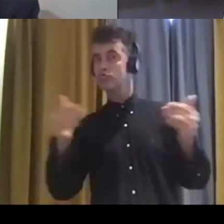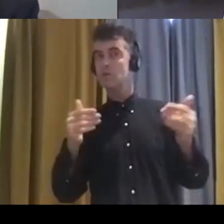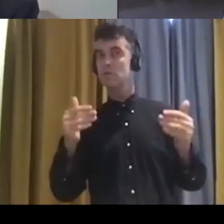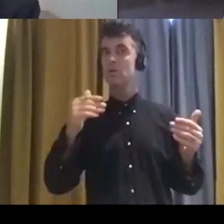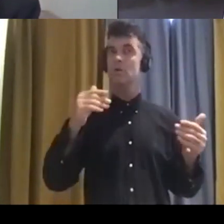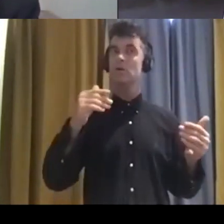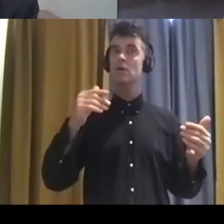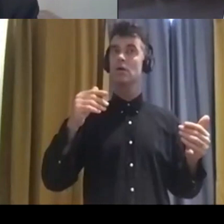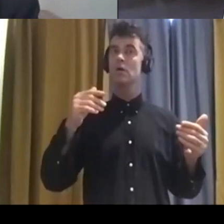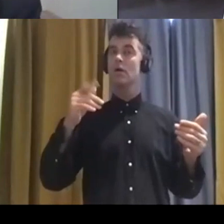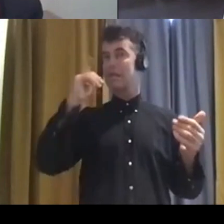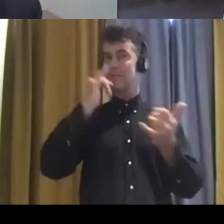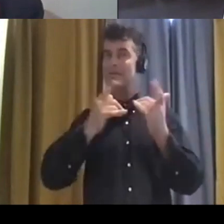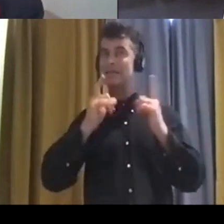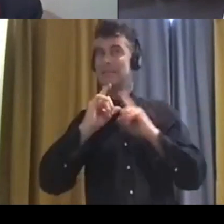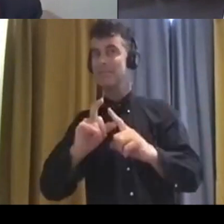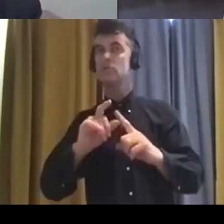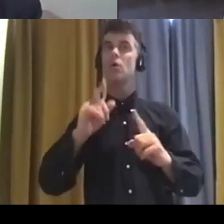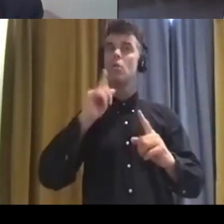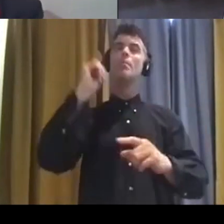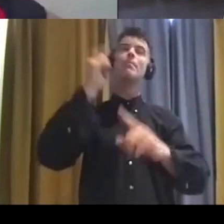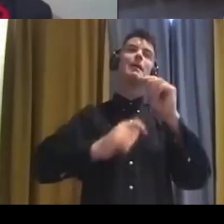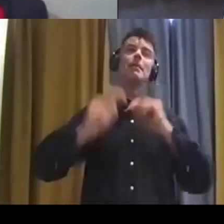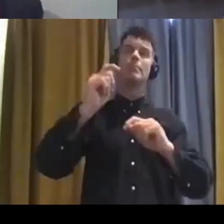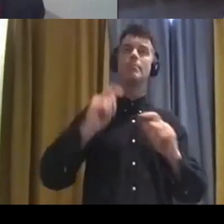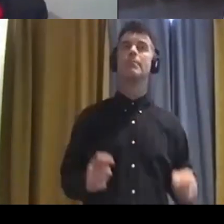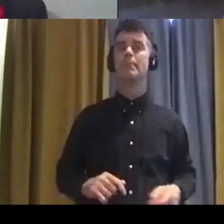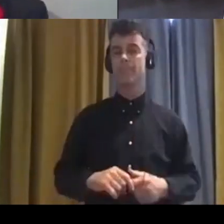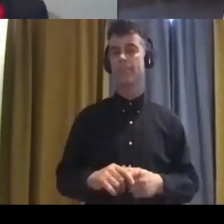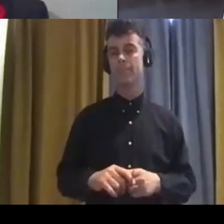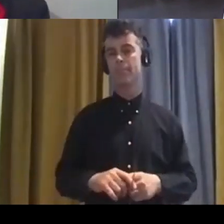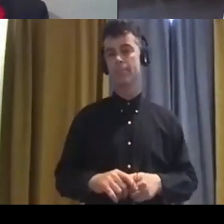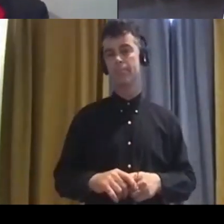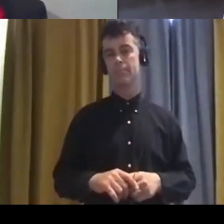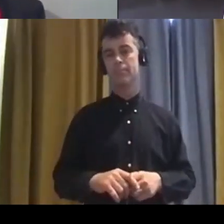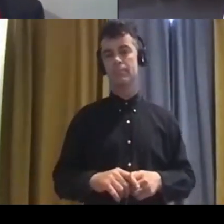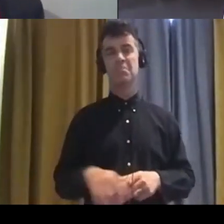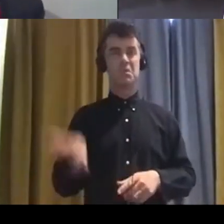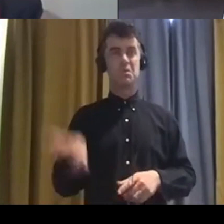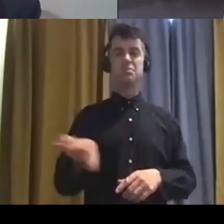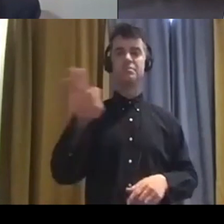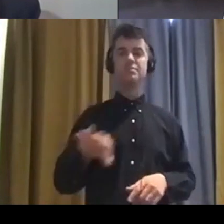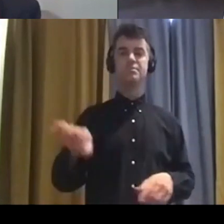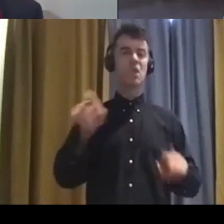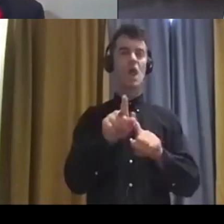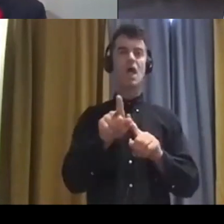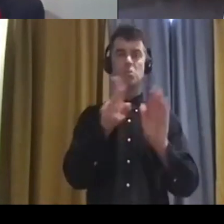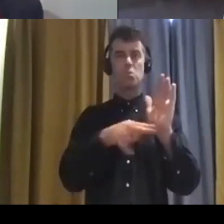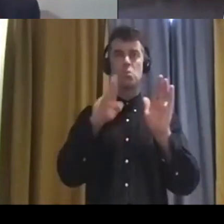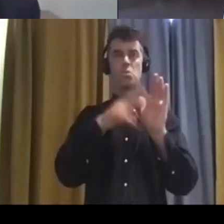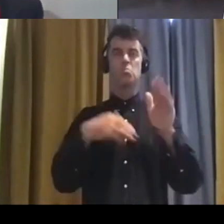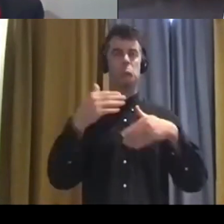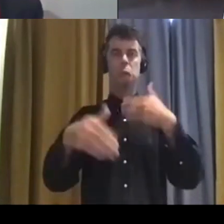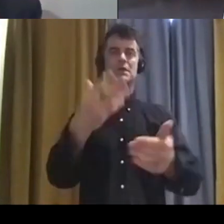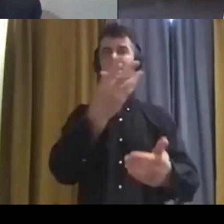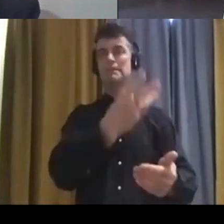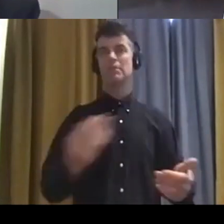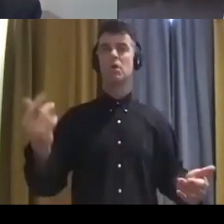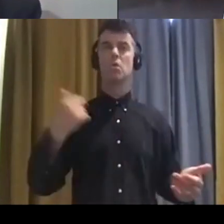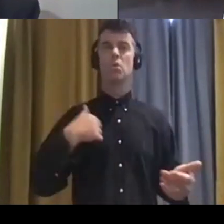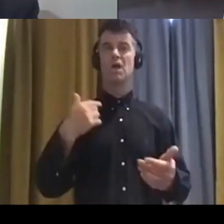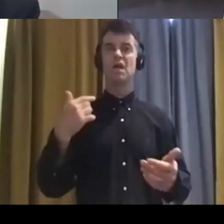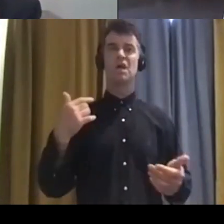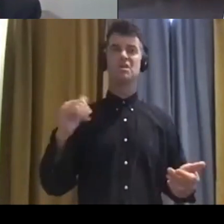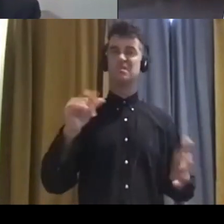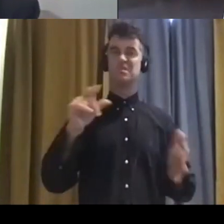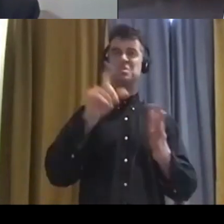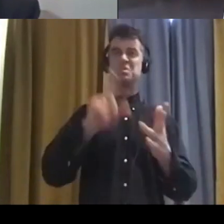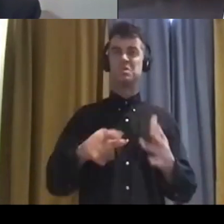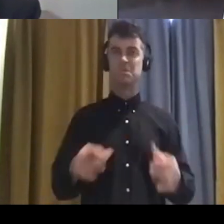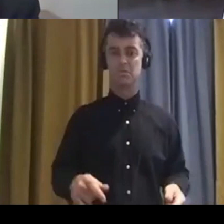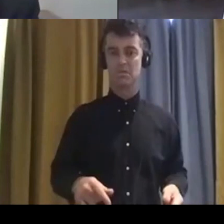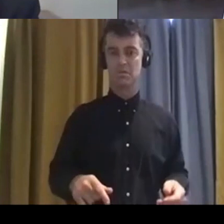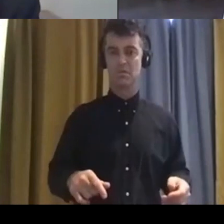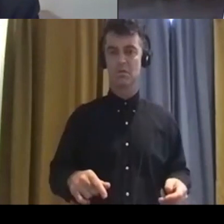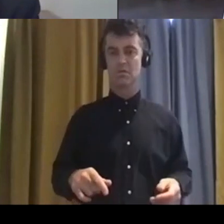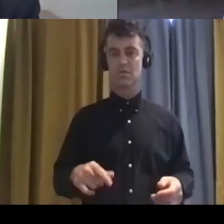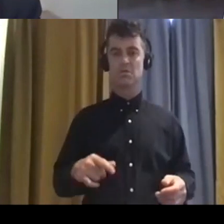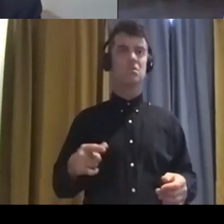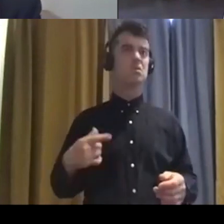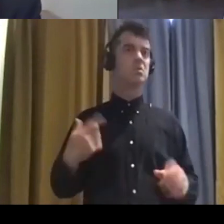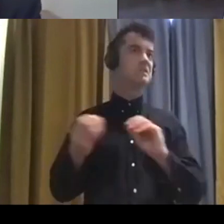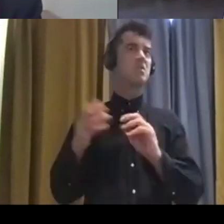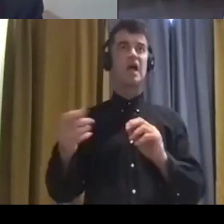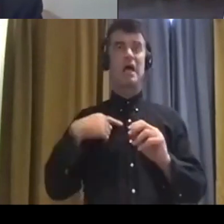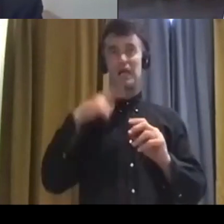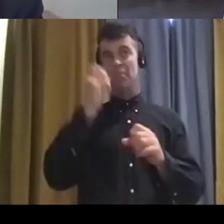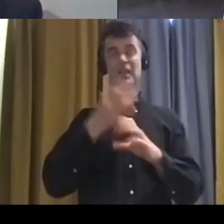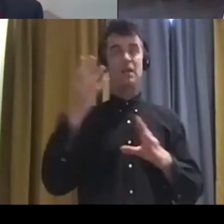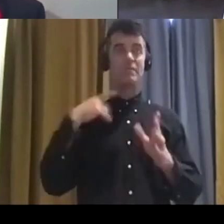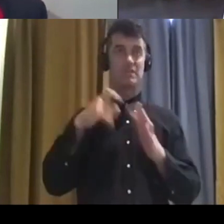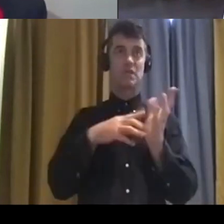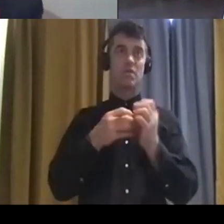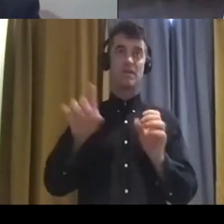to overcome right now will become routine. It will become just something that we just